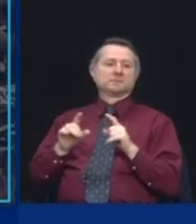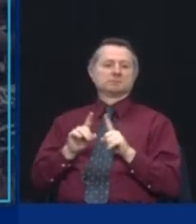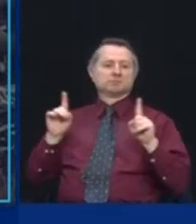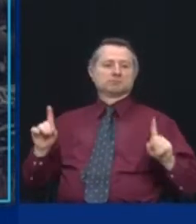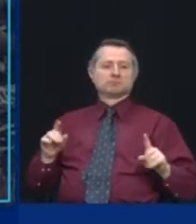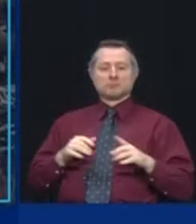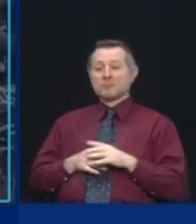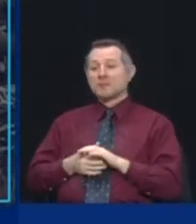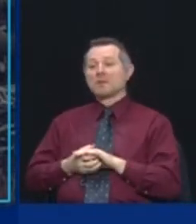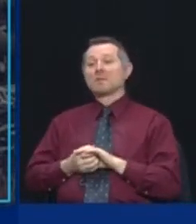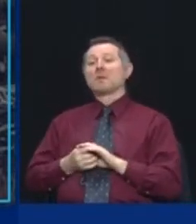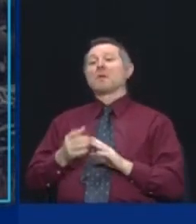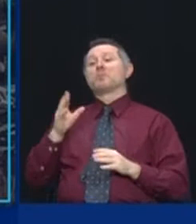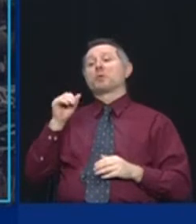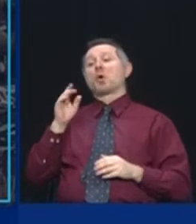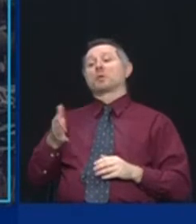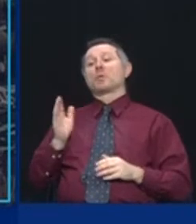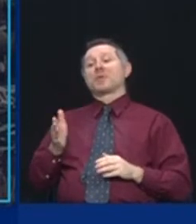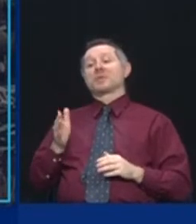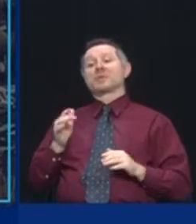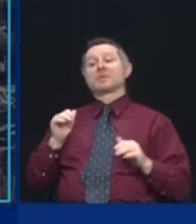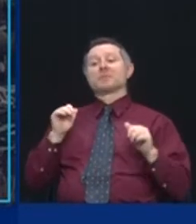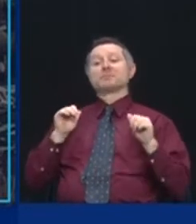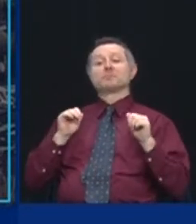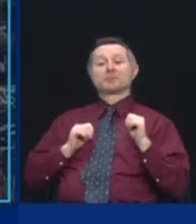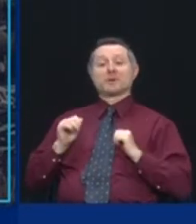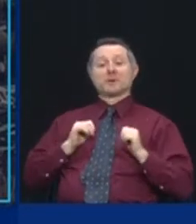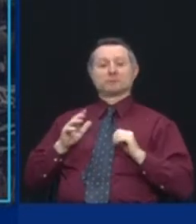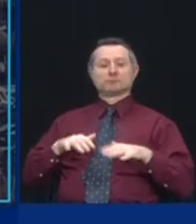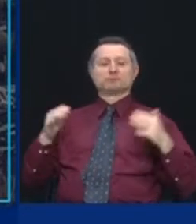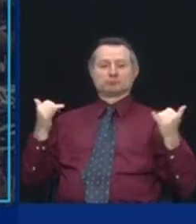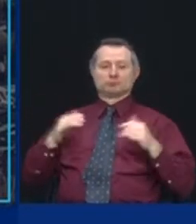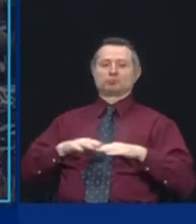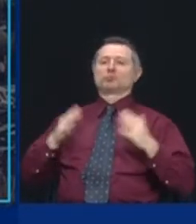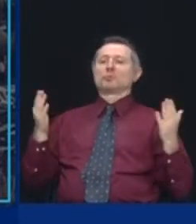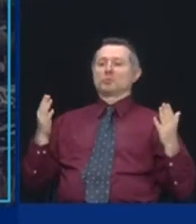RESTRICTION THAT REMAINS, THE SIX FEET SOCIAL DISTANCING.